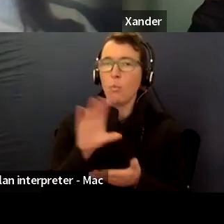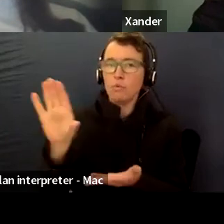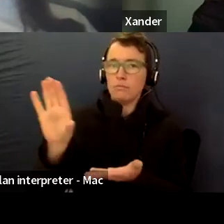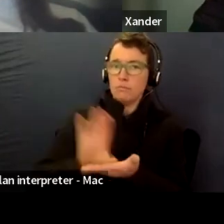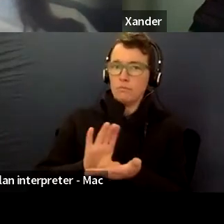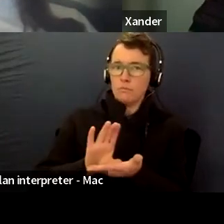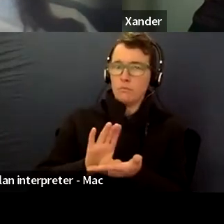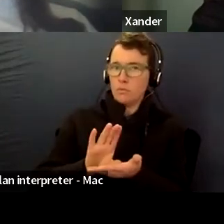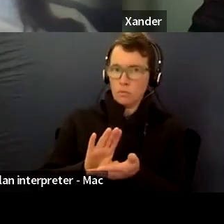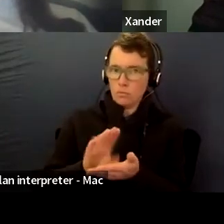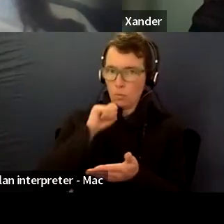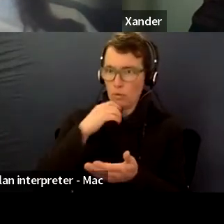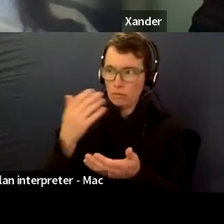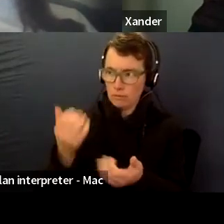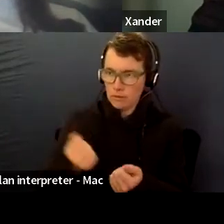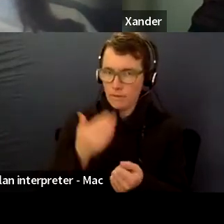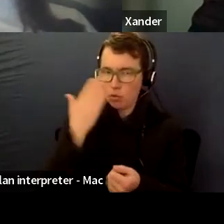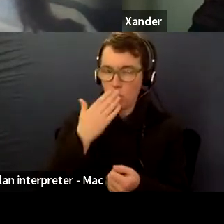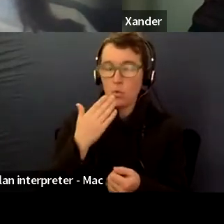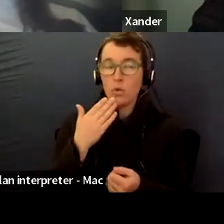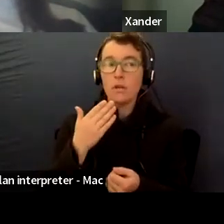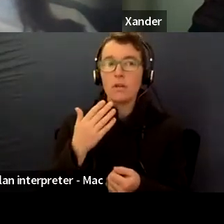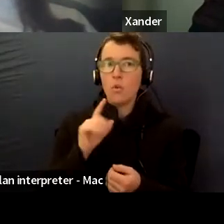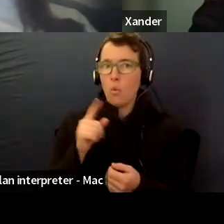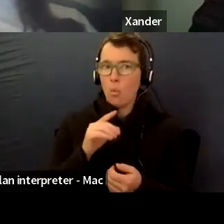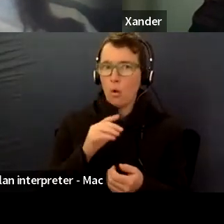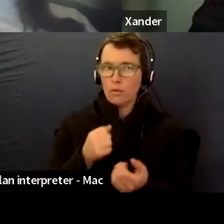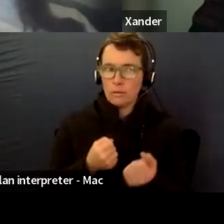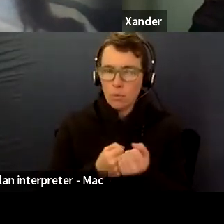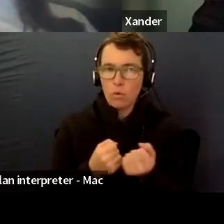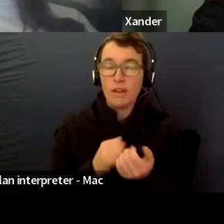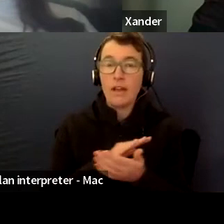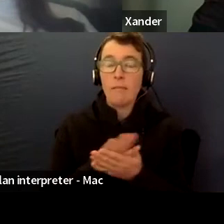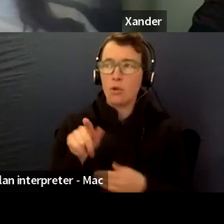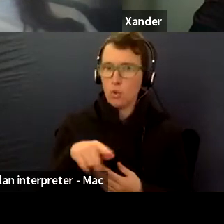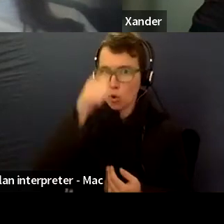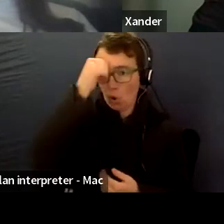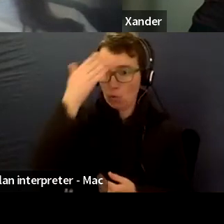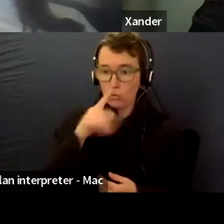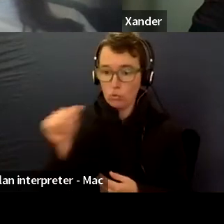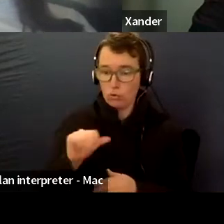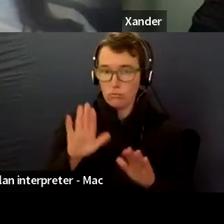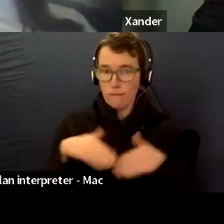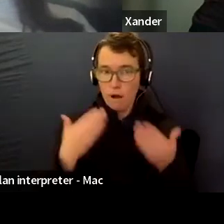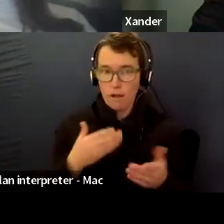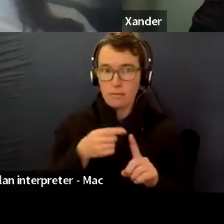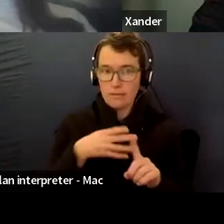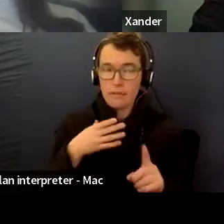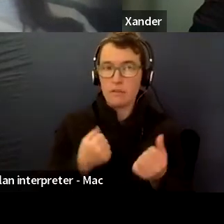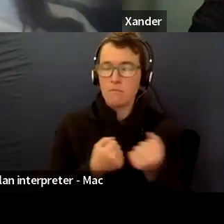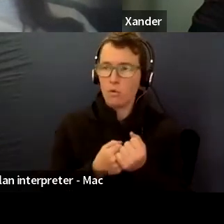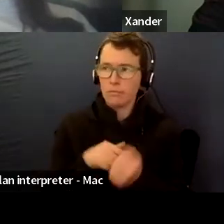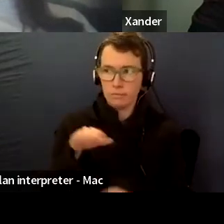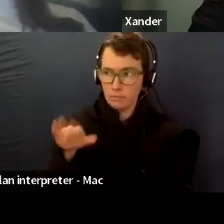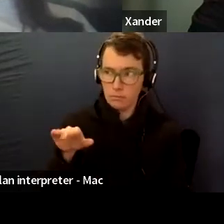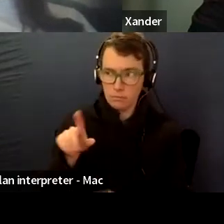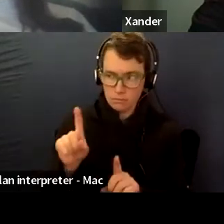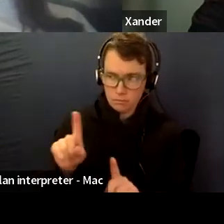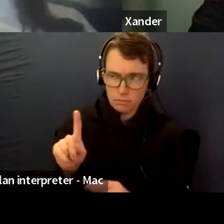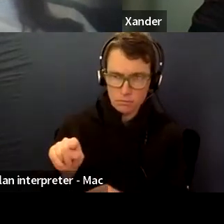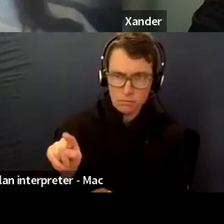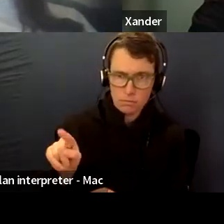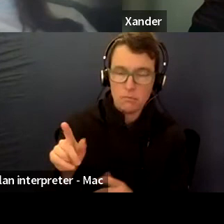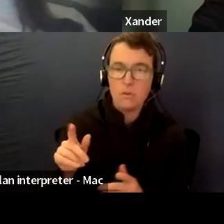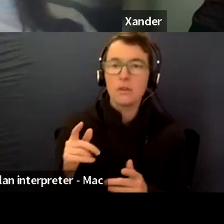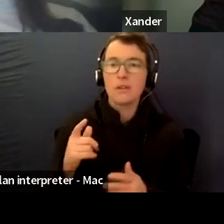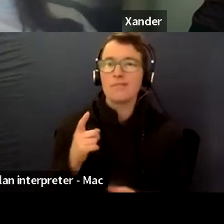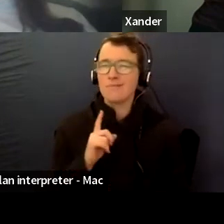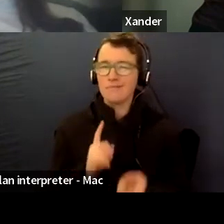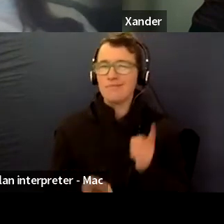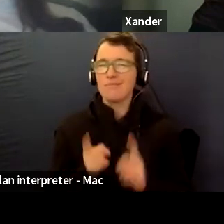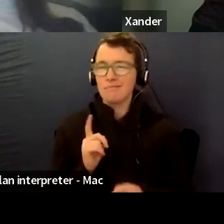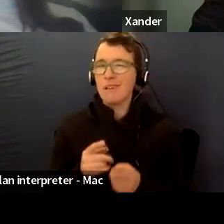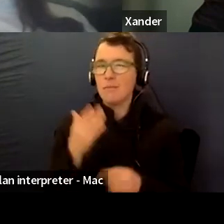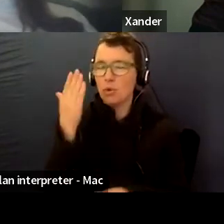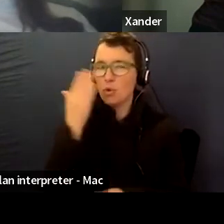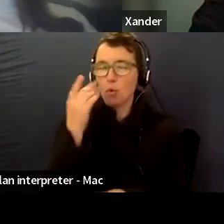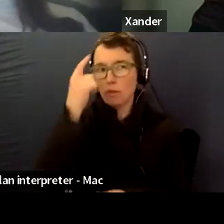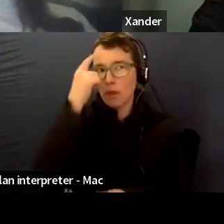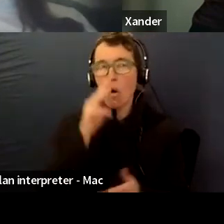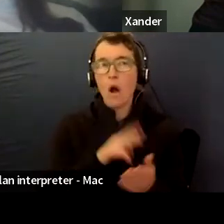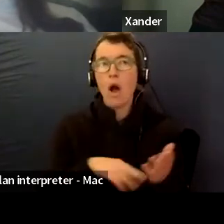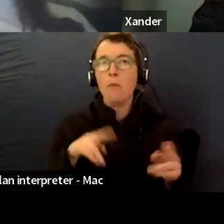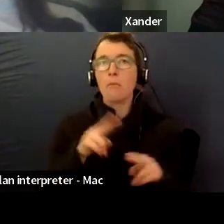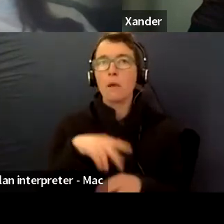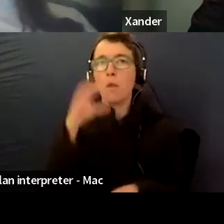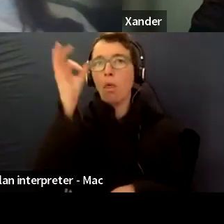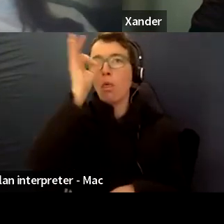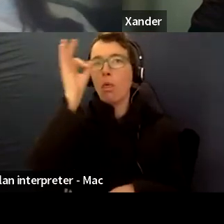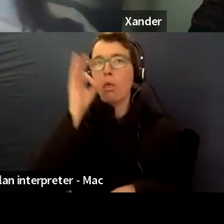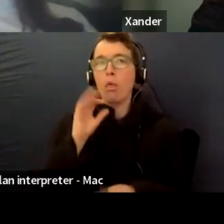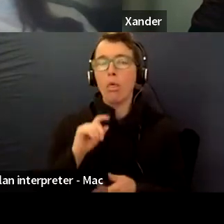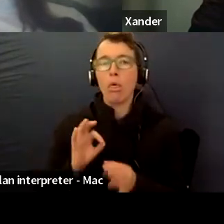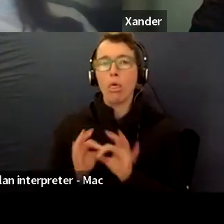But then providing your child that support, and to make sure that they're getting the amount of time or whatever the specific support is because sometimes I feel like it happens at schools think that parents don't know so they.